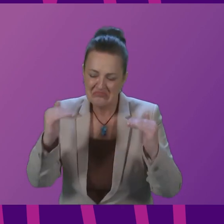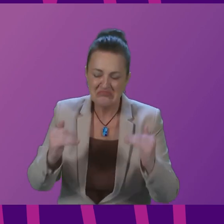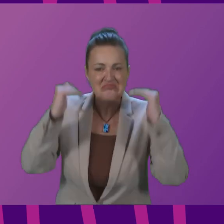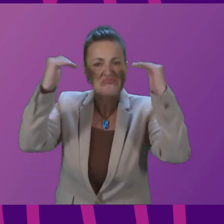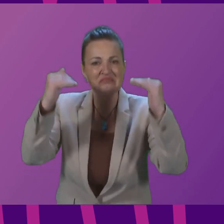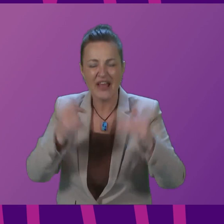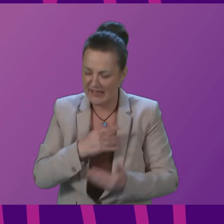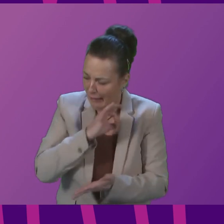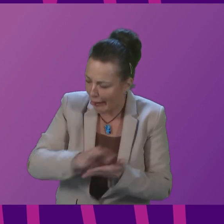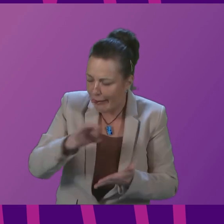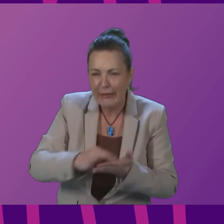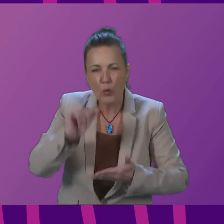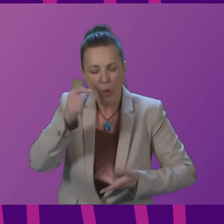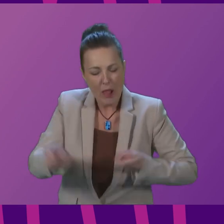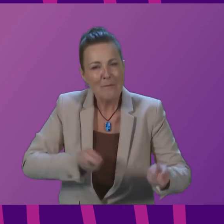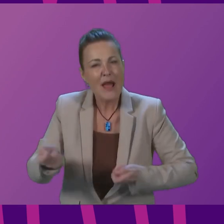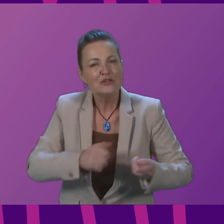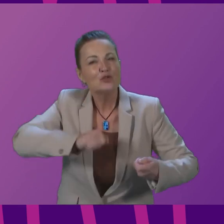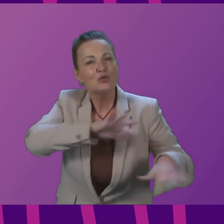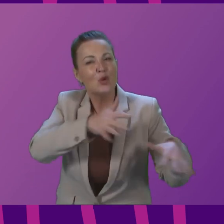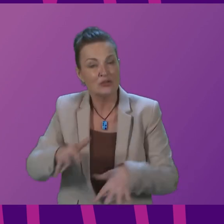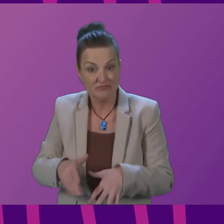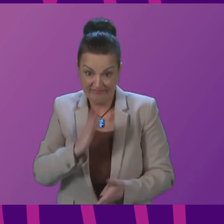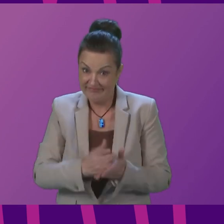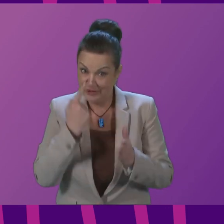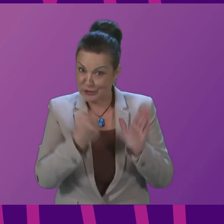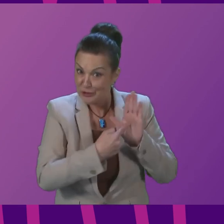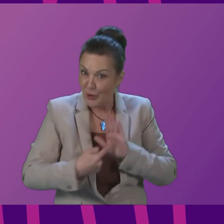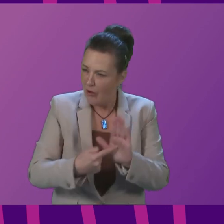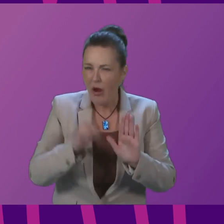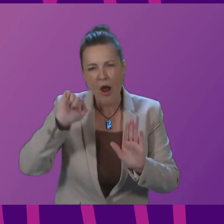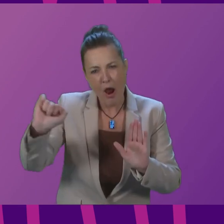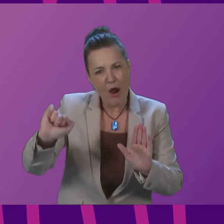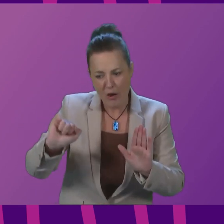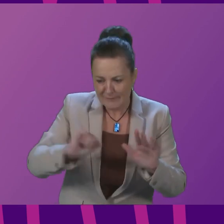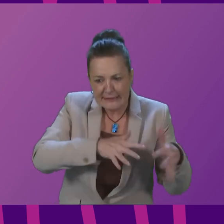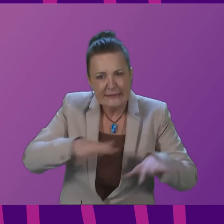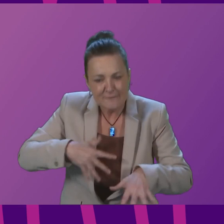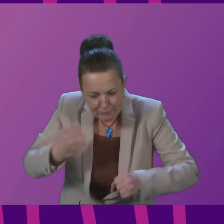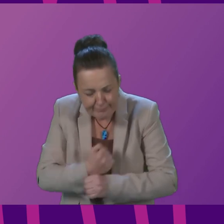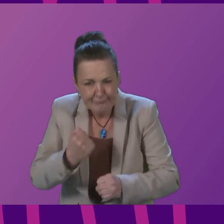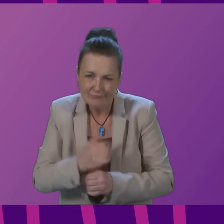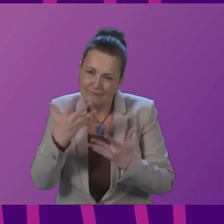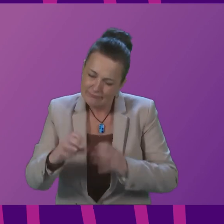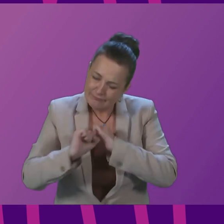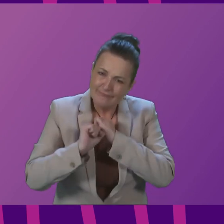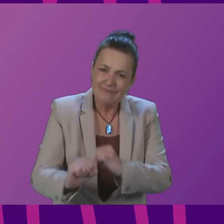waters. Scotland’s hosting of the conference represents a great recognition of the dedication that our seafood producers have demonstrated, and it will be a platform for Scotland to continue